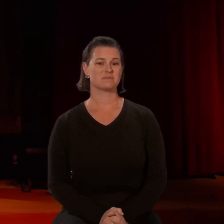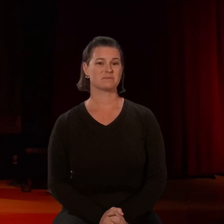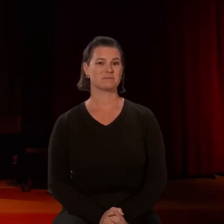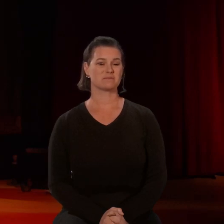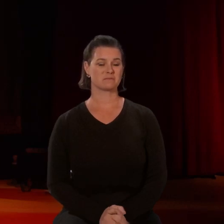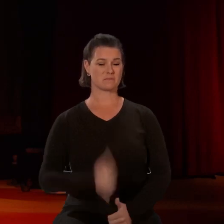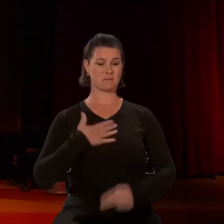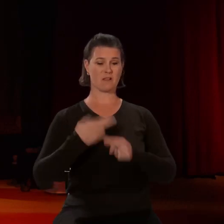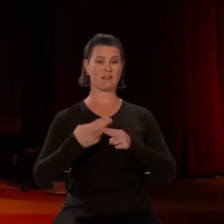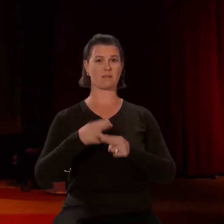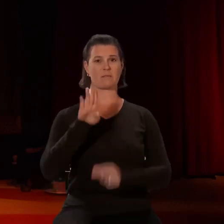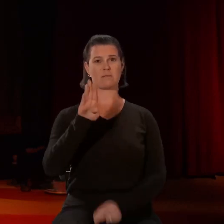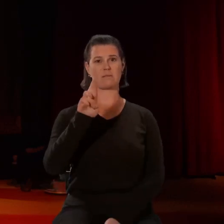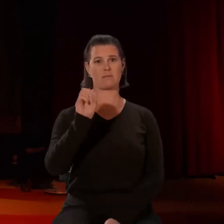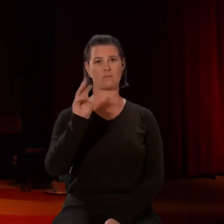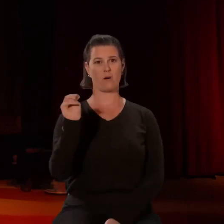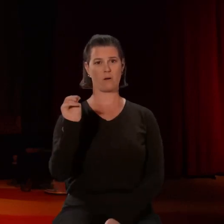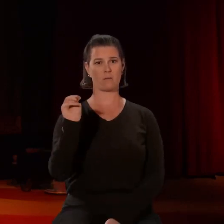My name is Brom, Brom Bones.